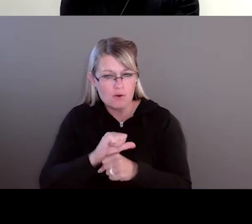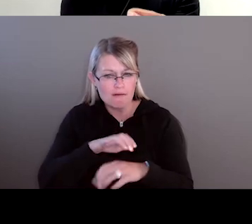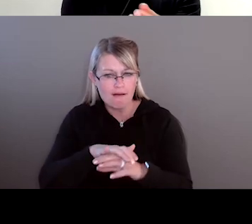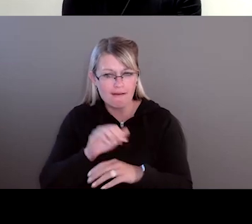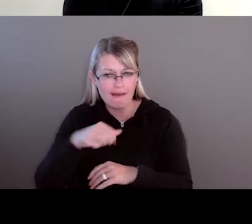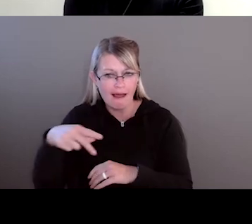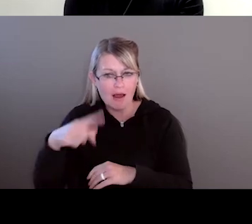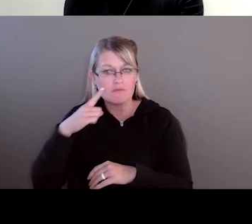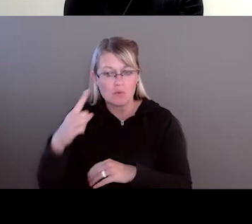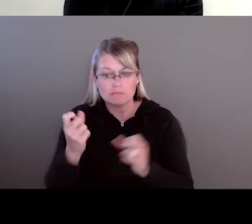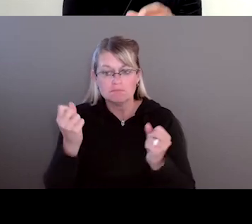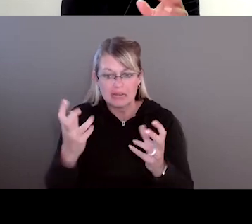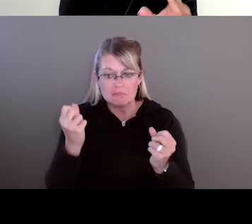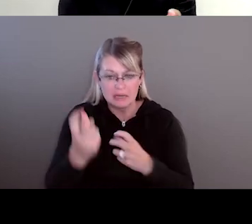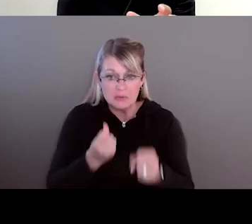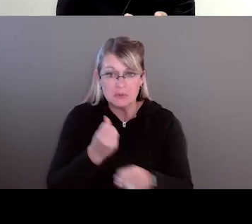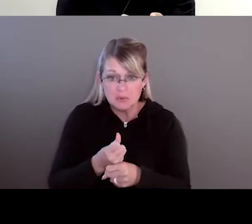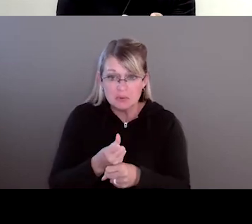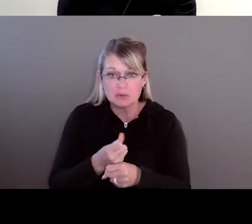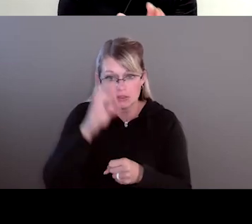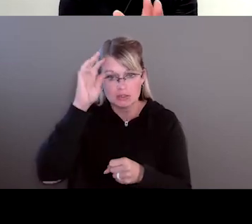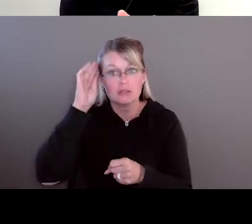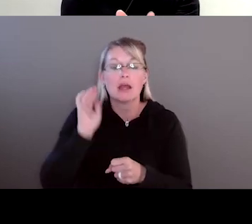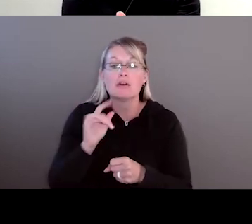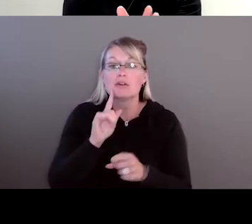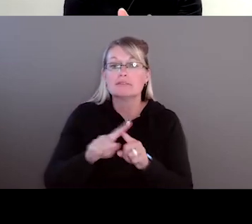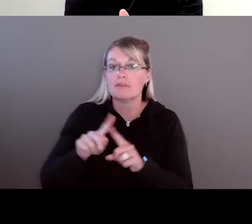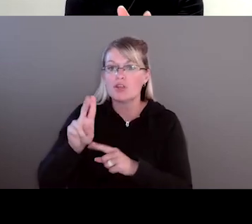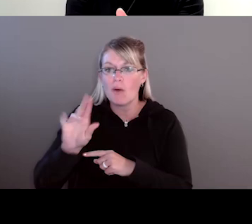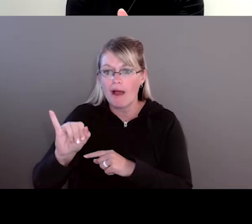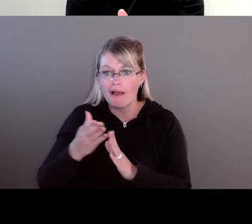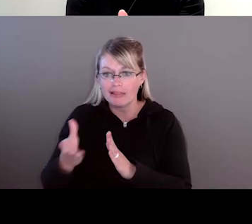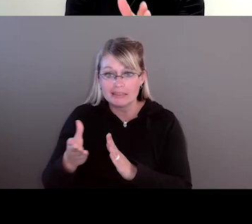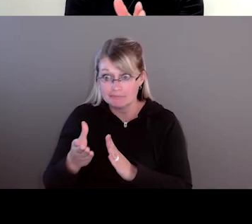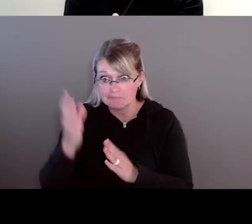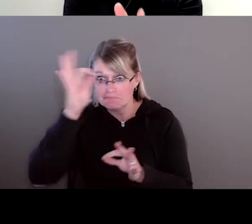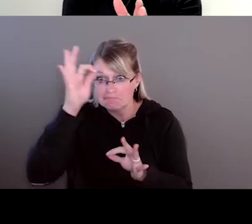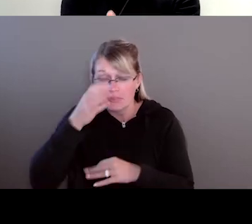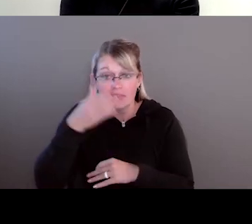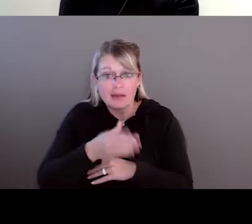for a number of years and there are UI elements you never knew were there because her monitor